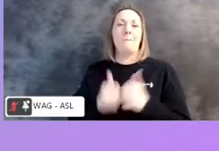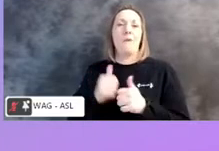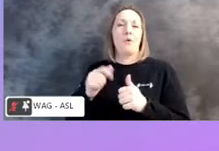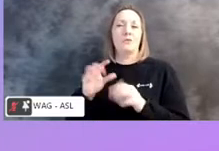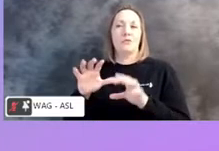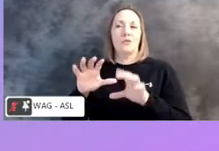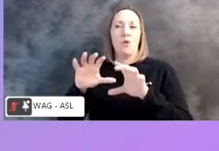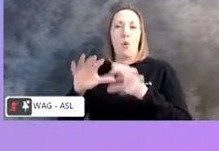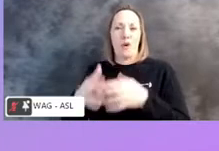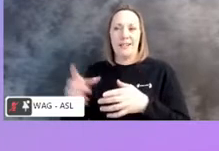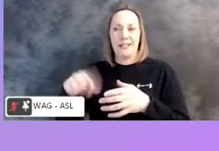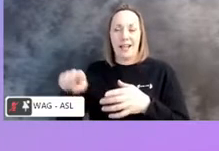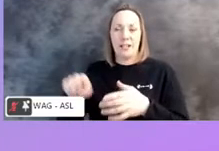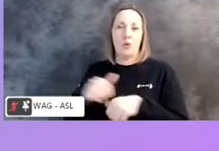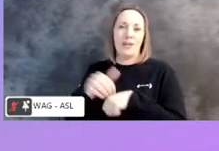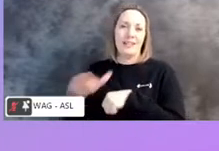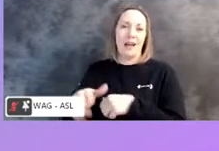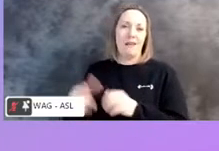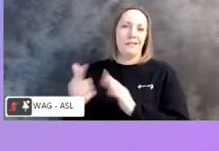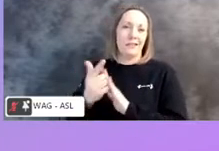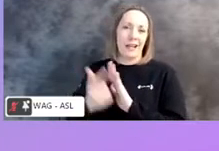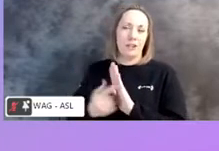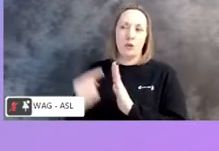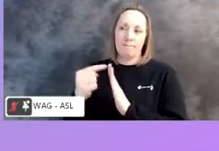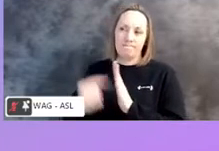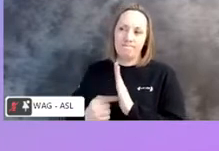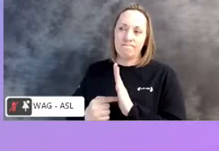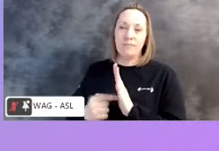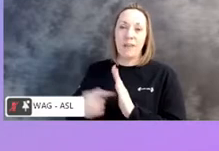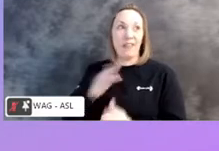we issue a formal notice of monitoring to the